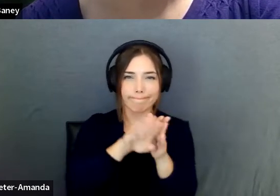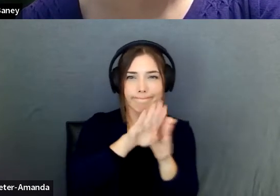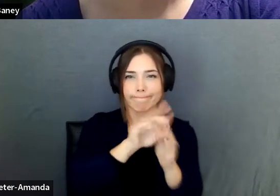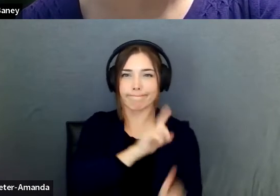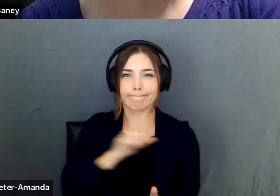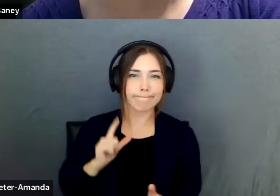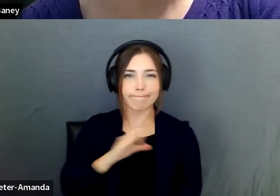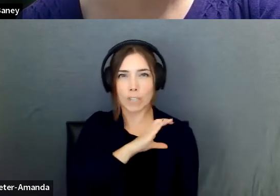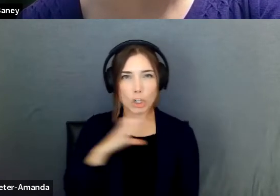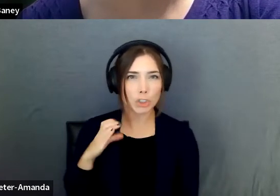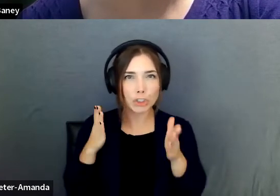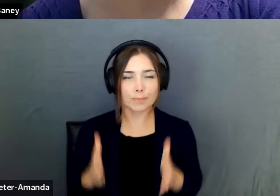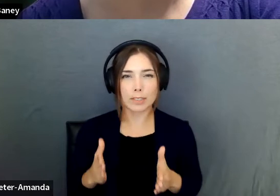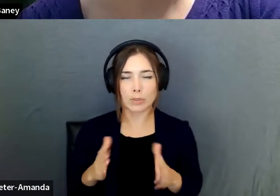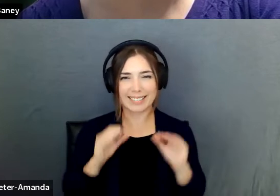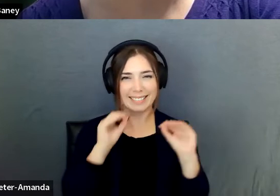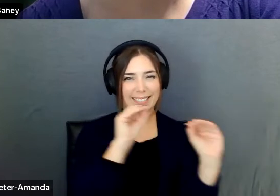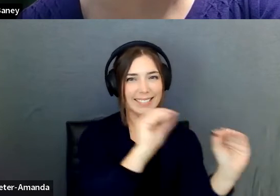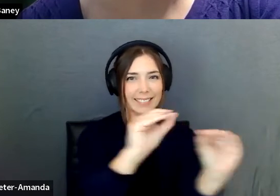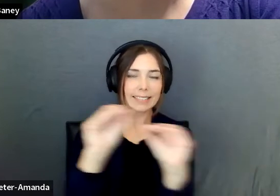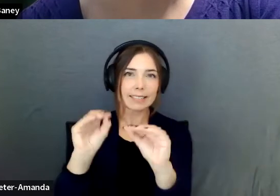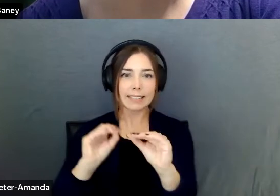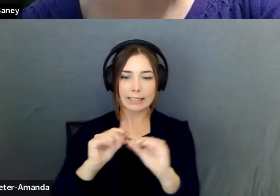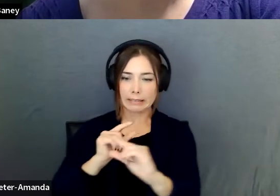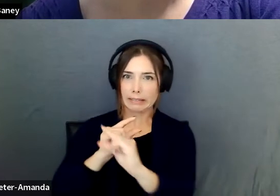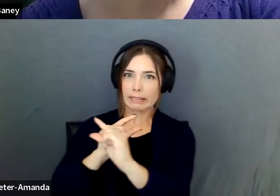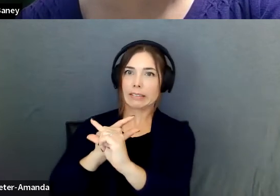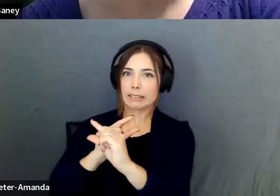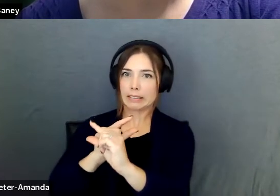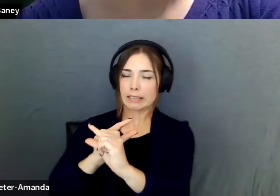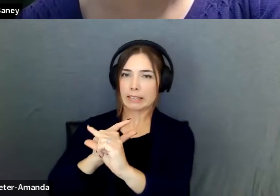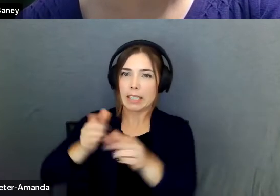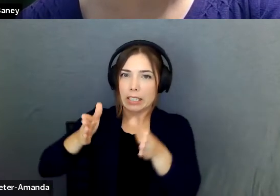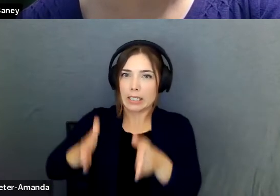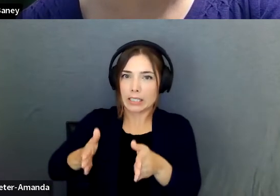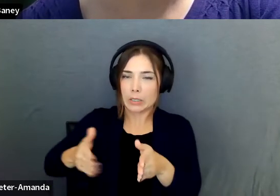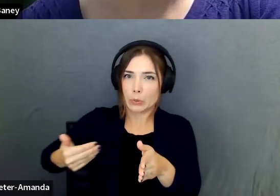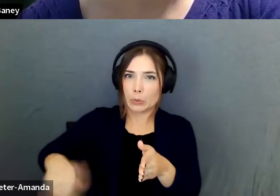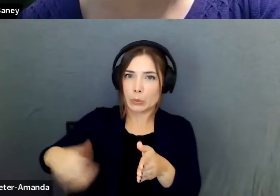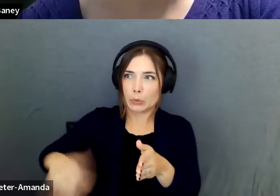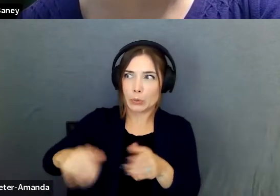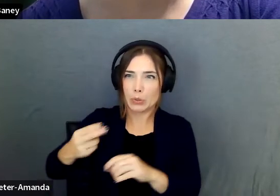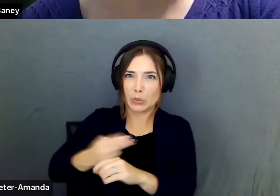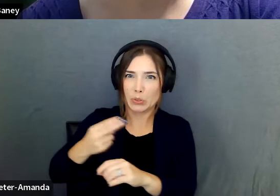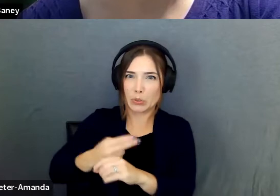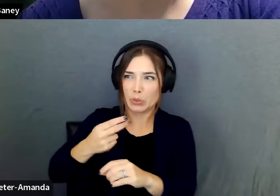and how guardianships are being used to almost prison these individuals.